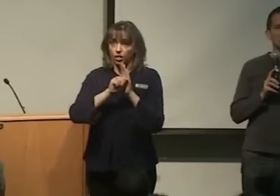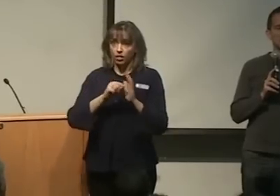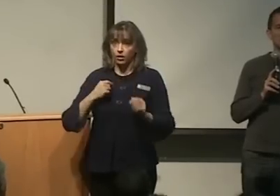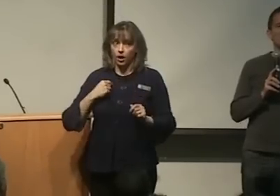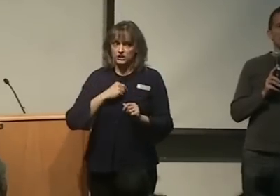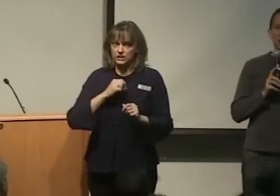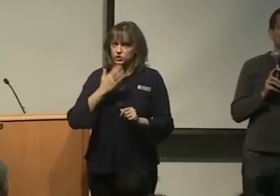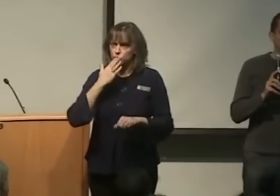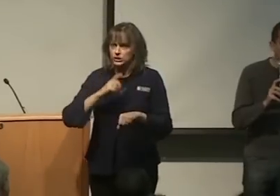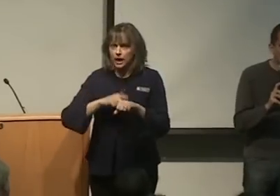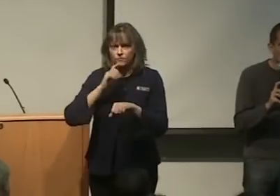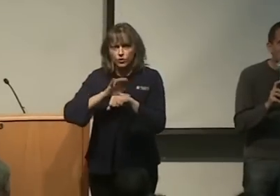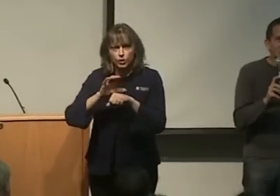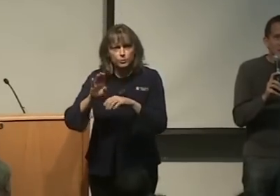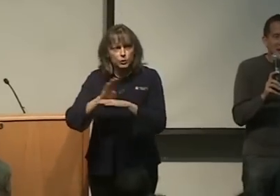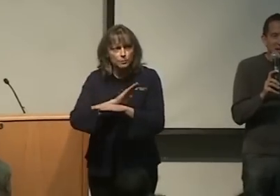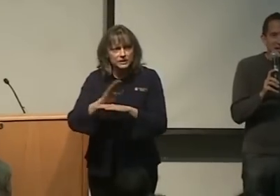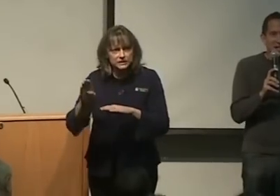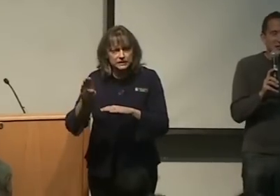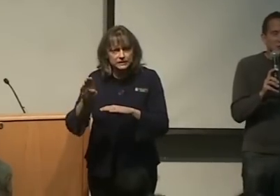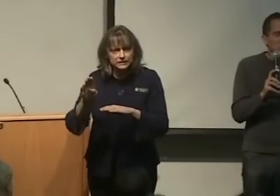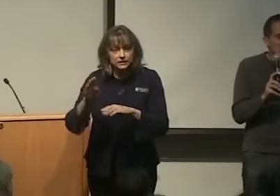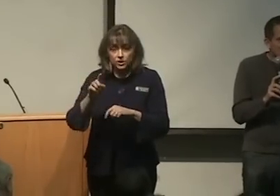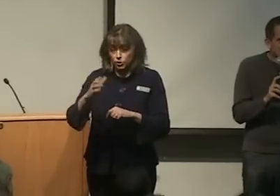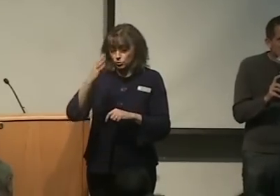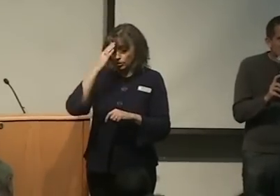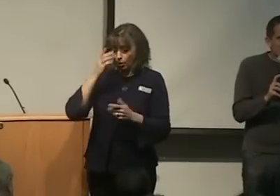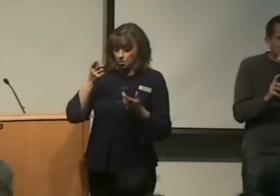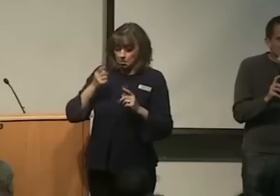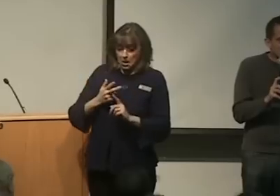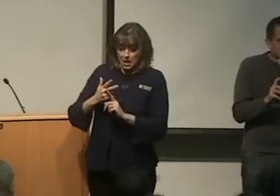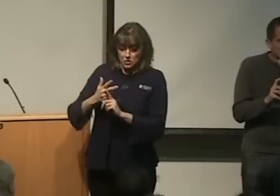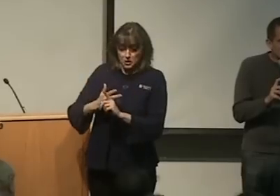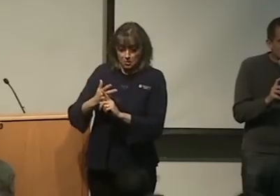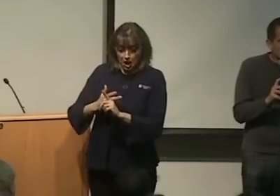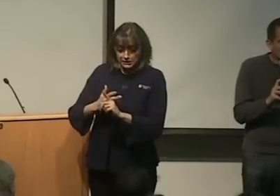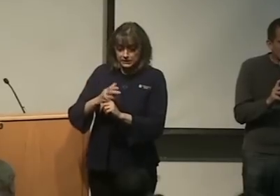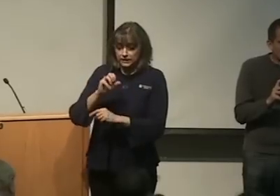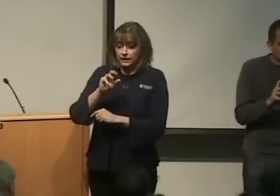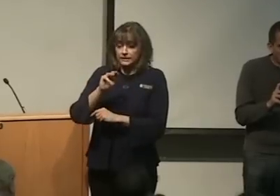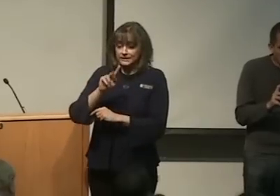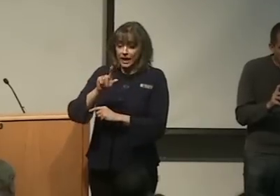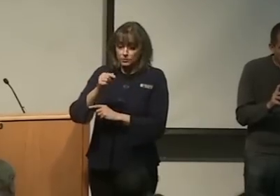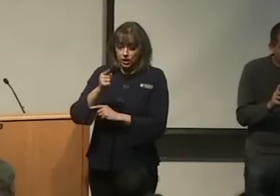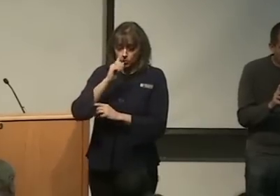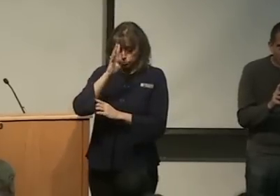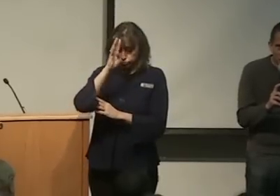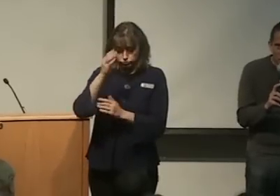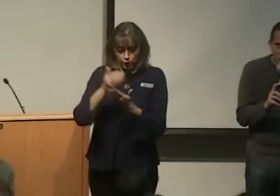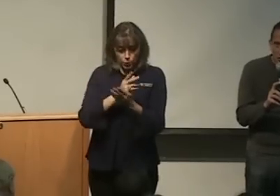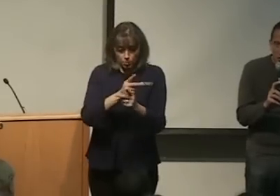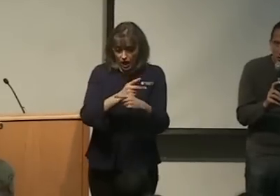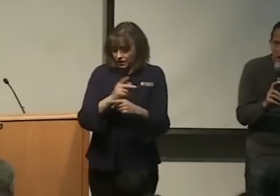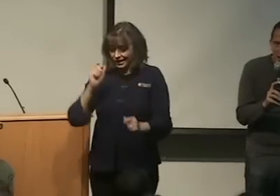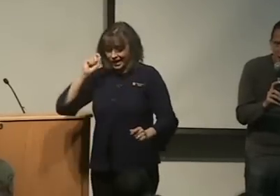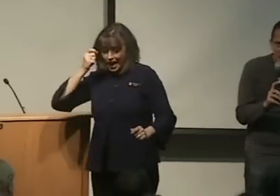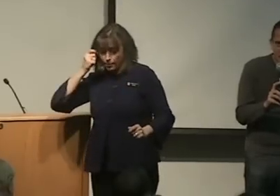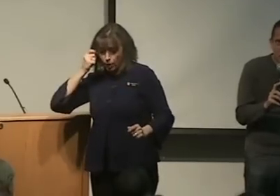because you know that in three months Samsung is going to come out with a new product, and if you're Apple you can't just keep producing the